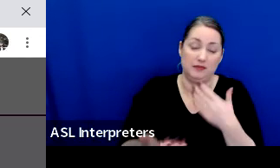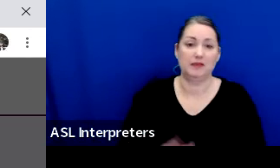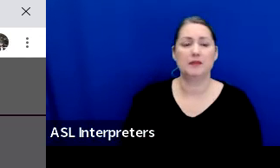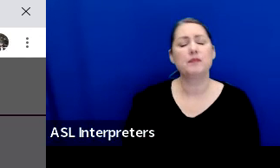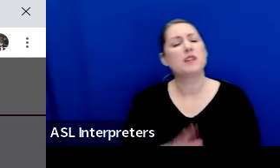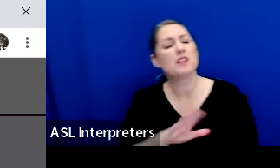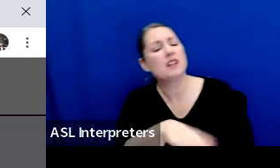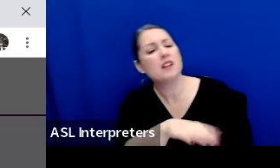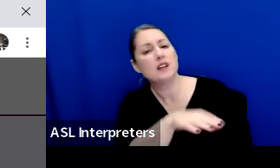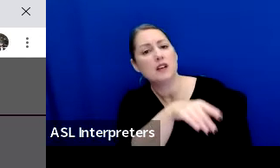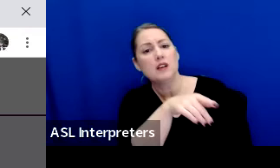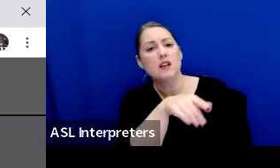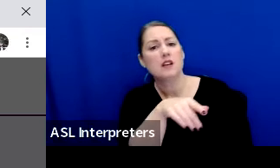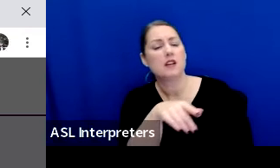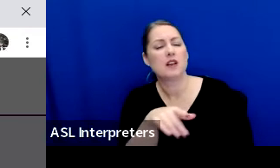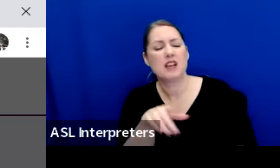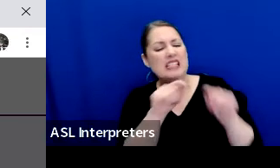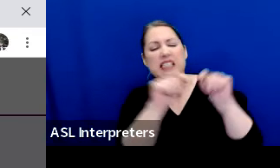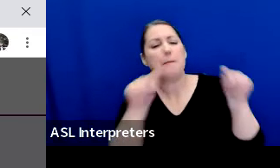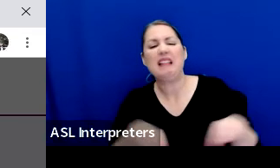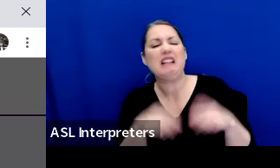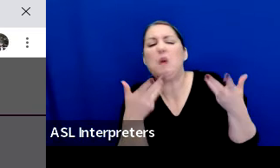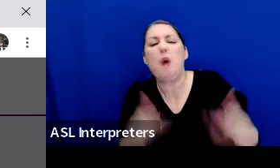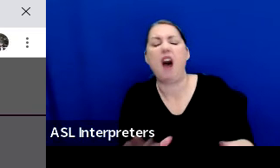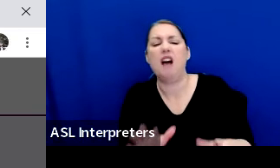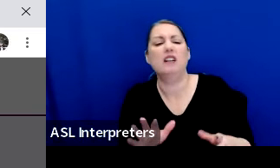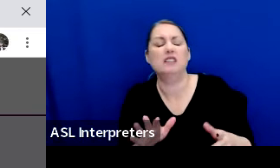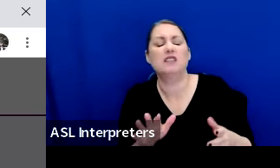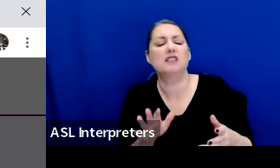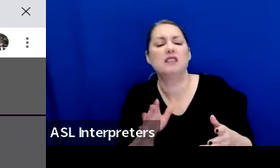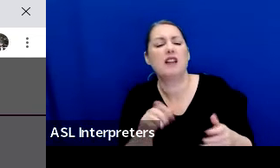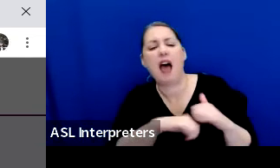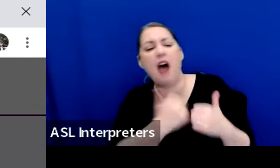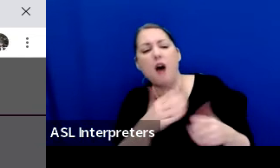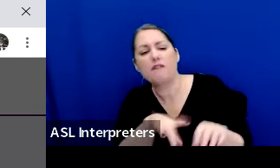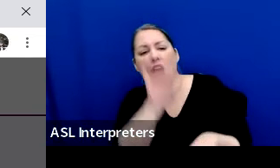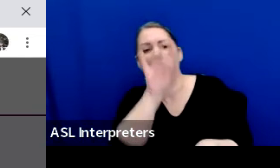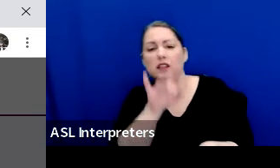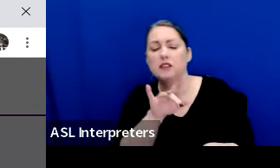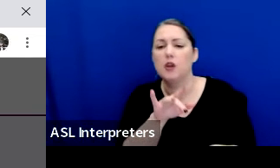the ones that are not templated? So those are the ones that you ask around.